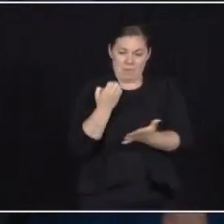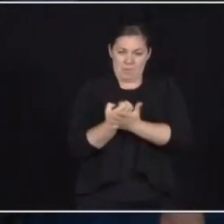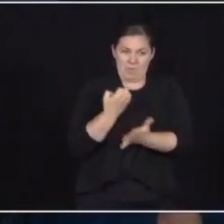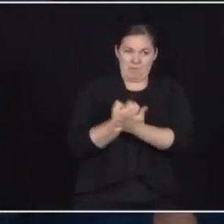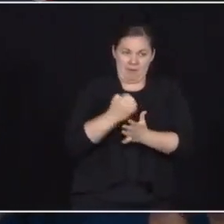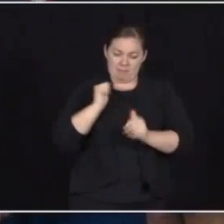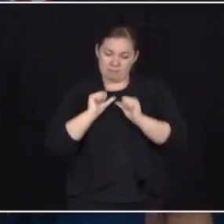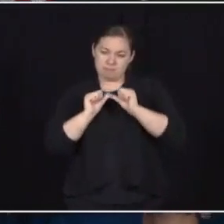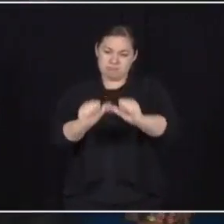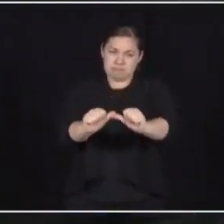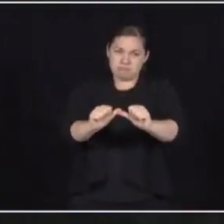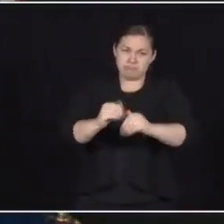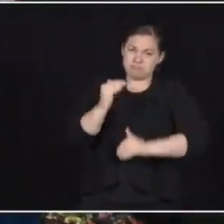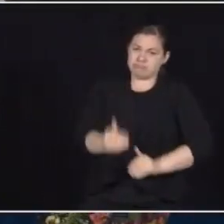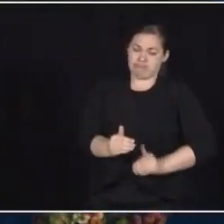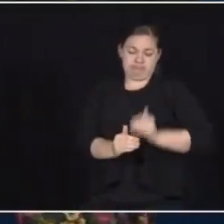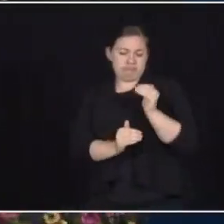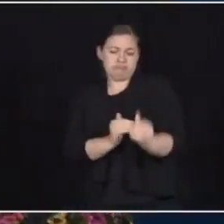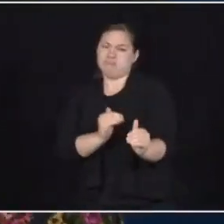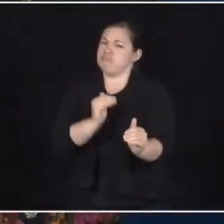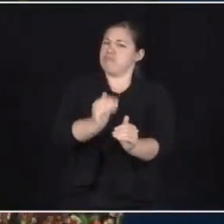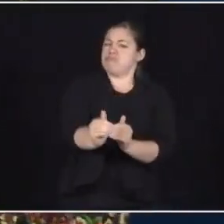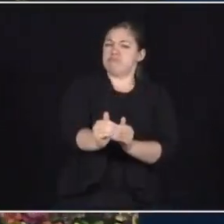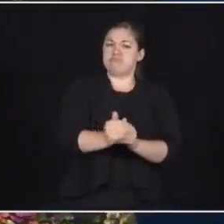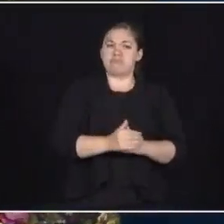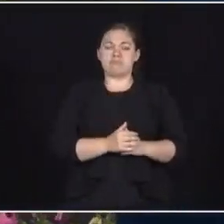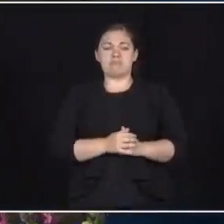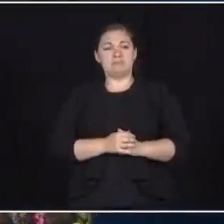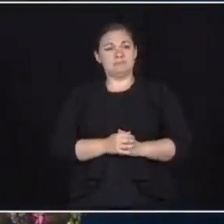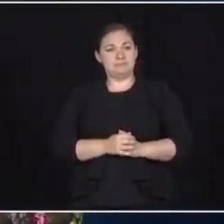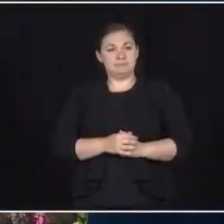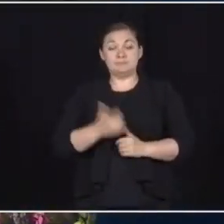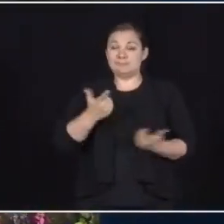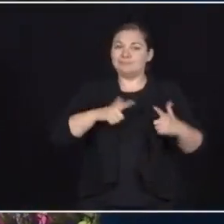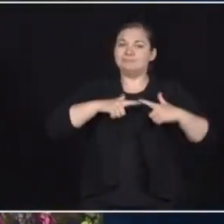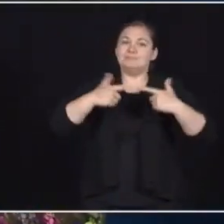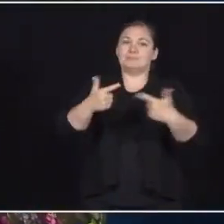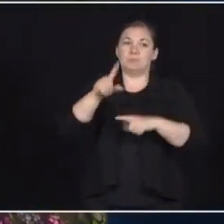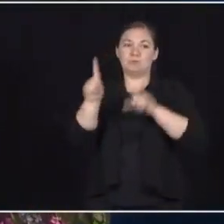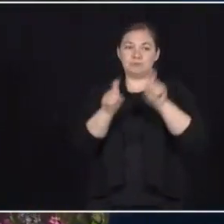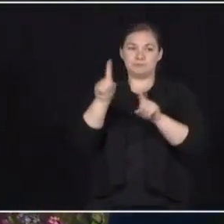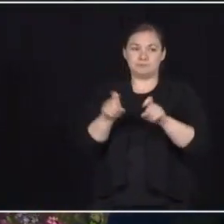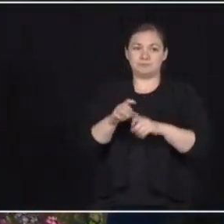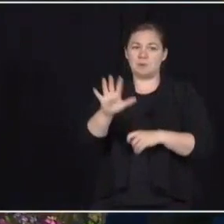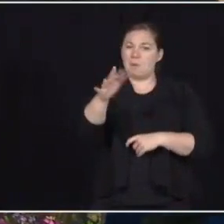We will go to the phone line for questions. I just want to add one more comment.